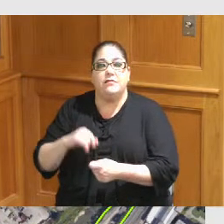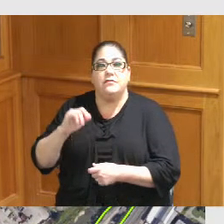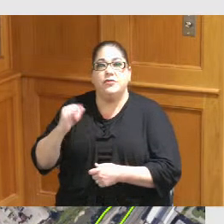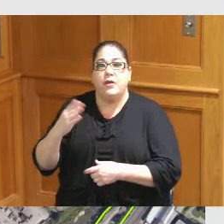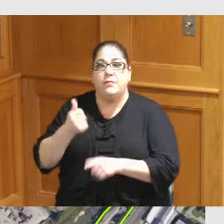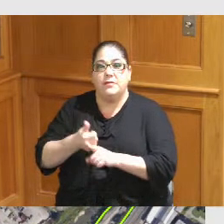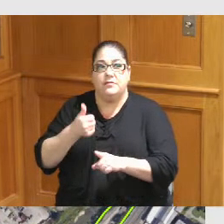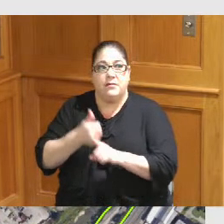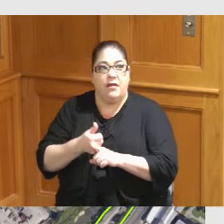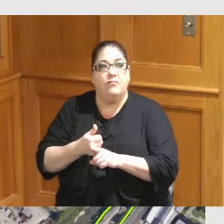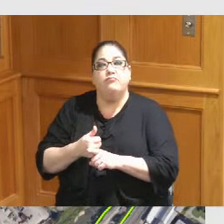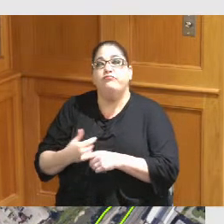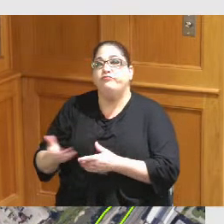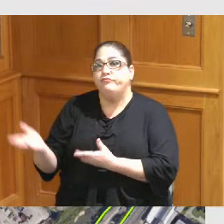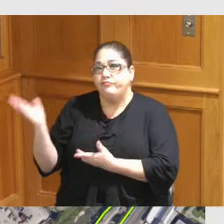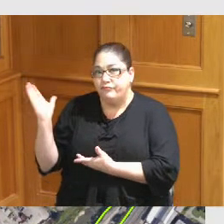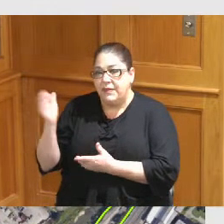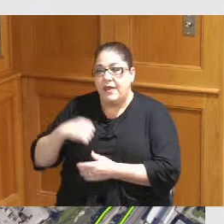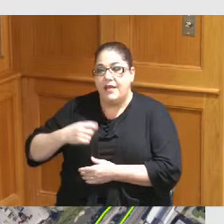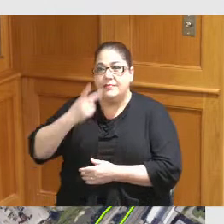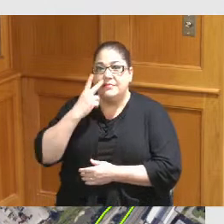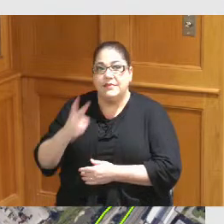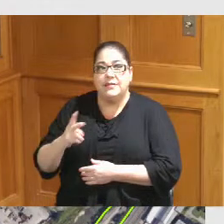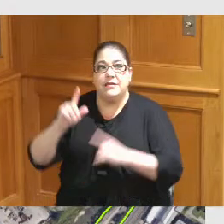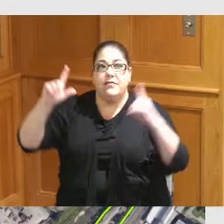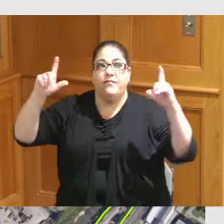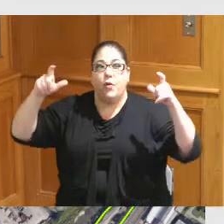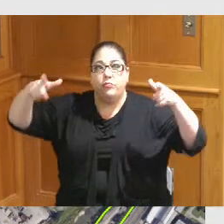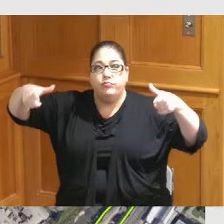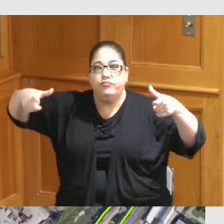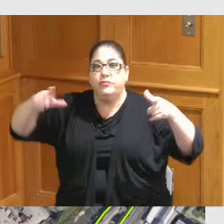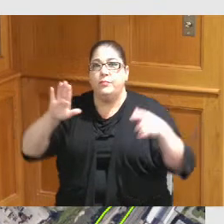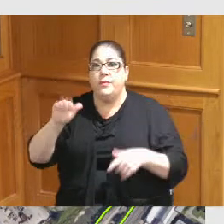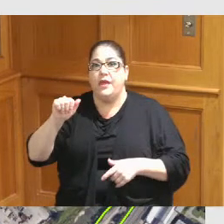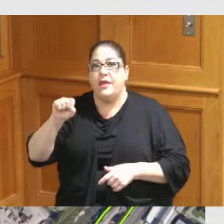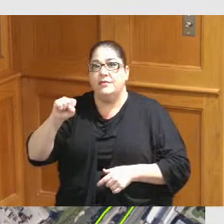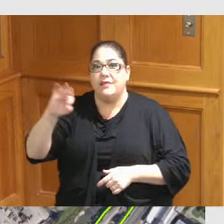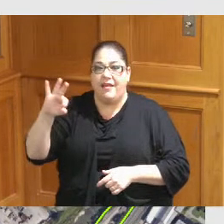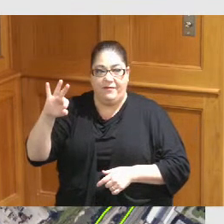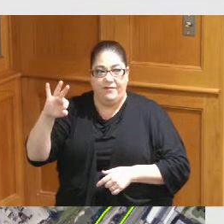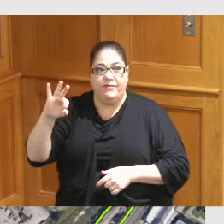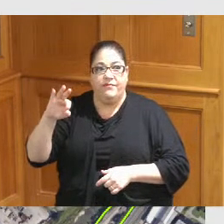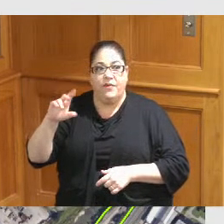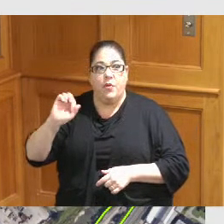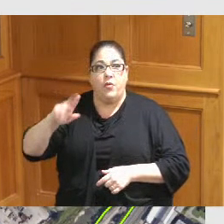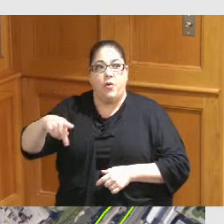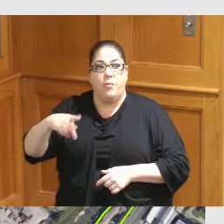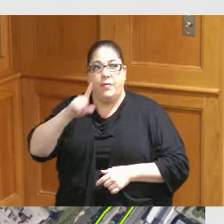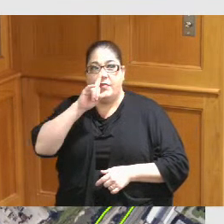on the screen we have a photo of Ariel of BASF as you can see it cuts the Mill Creek cuts through